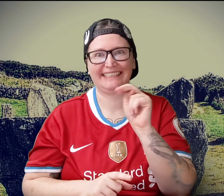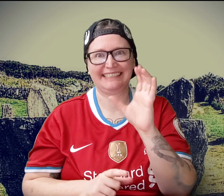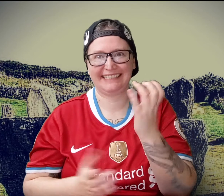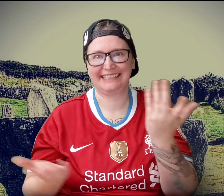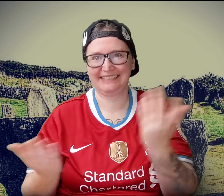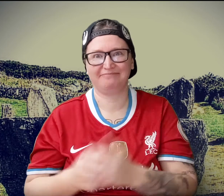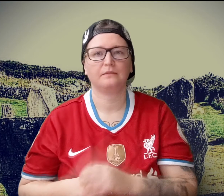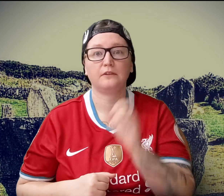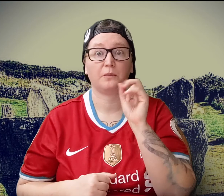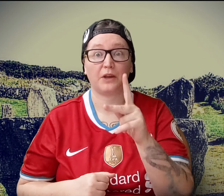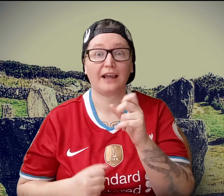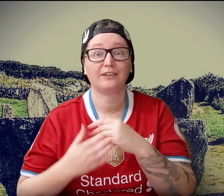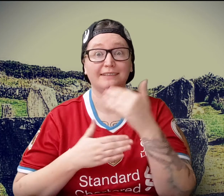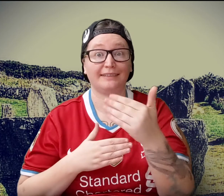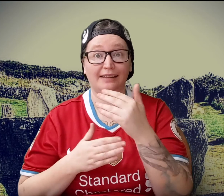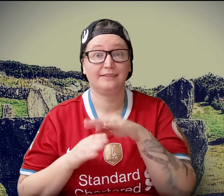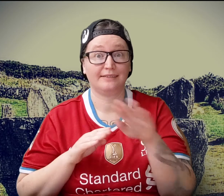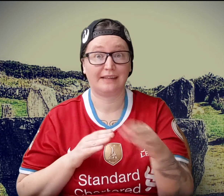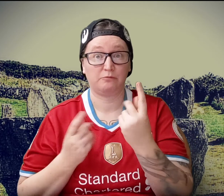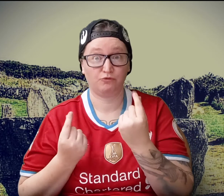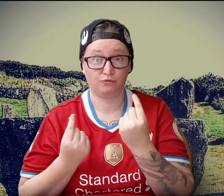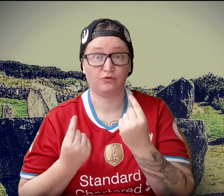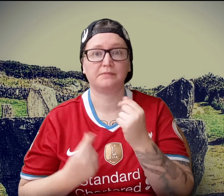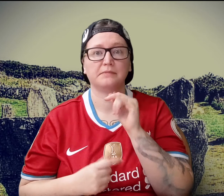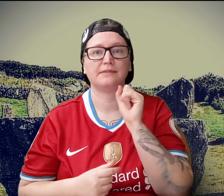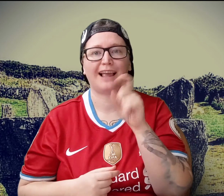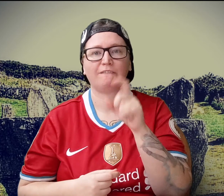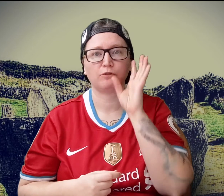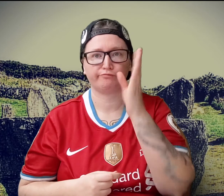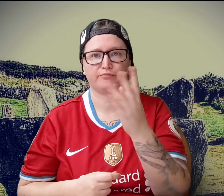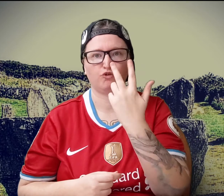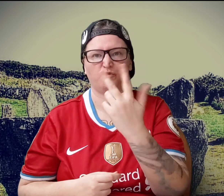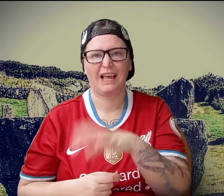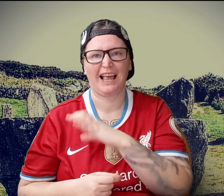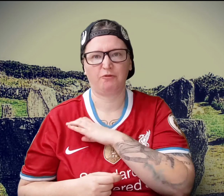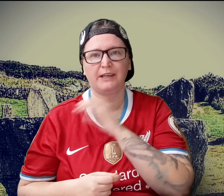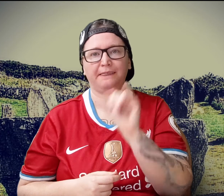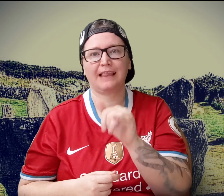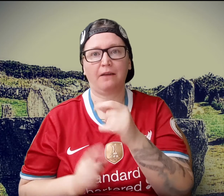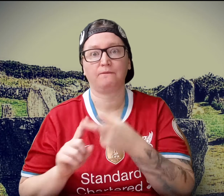with their existence okay the next step that we're gonna do is we have to make up three